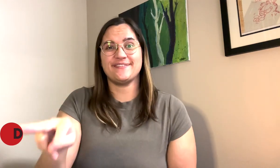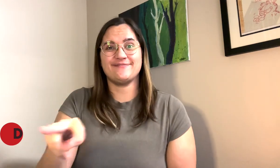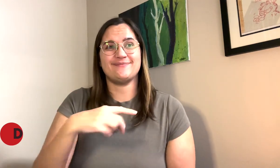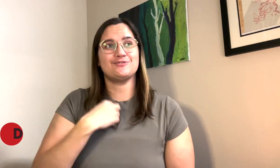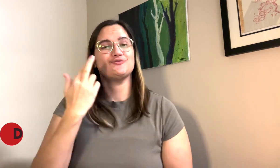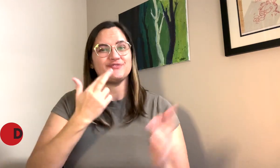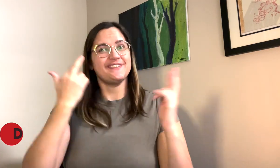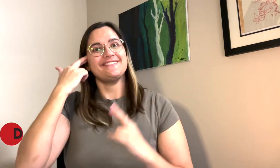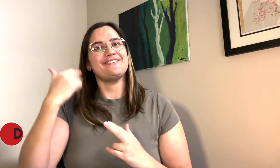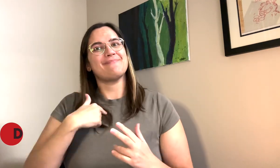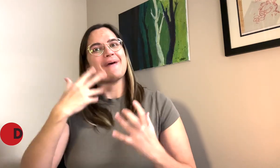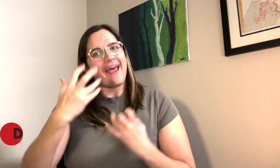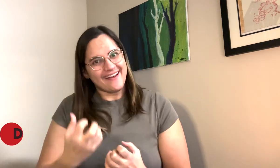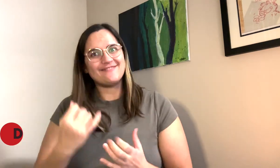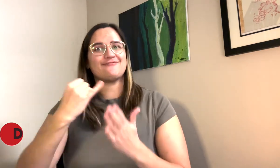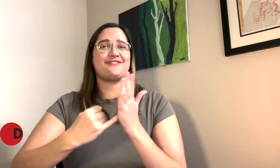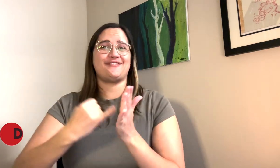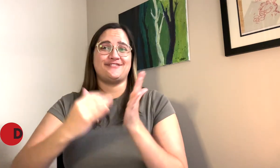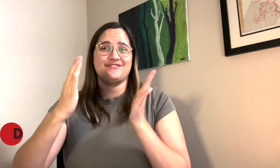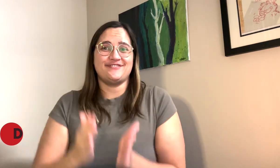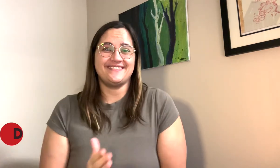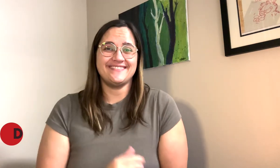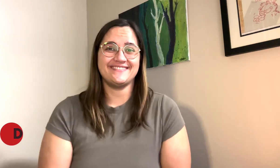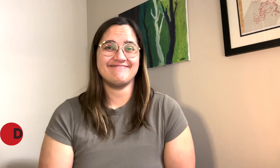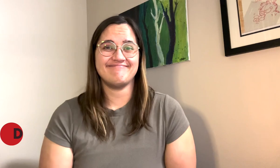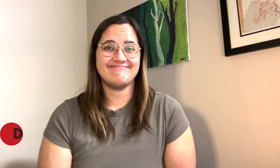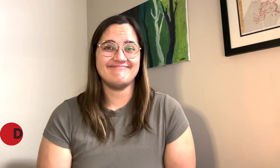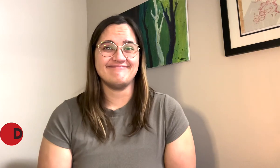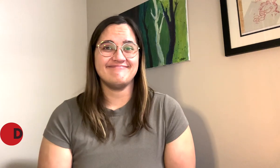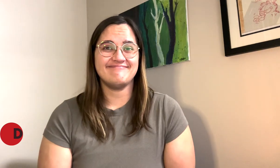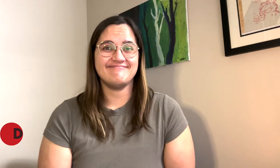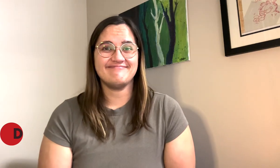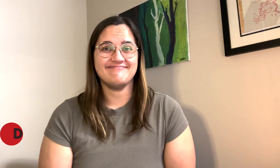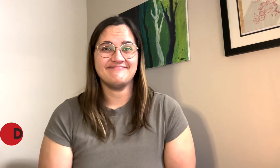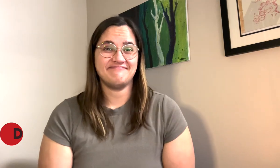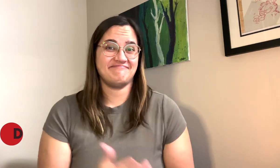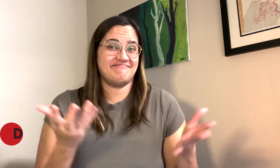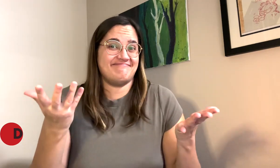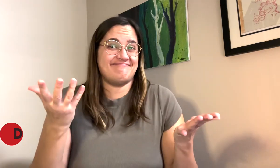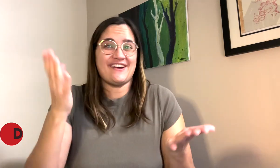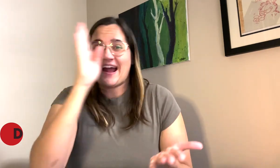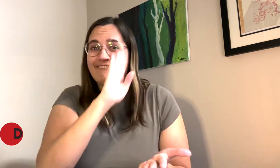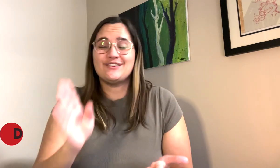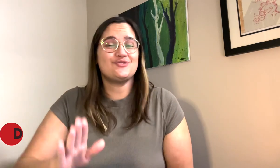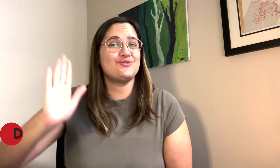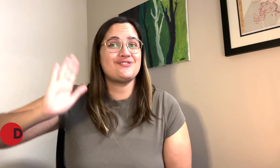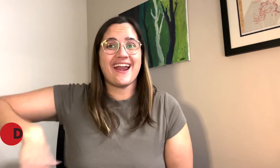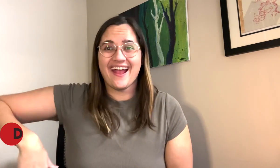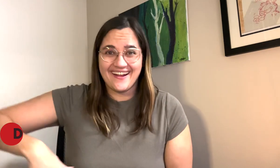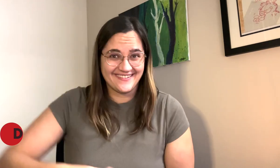I realized I wanted to be an artist again. It’s never too late.